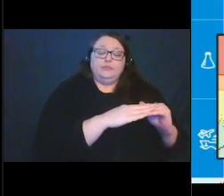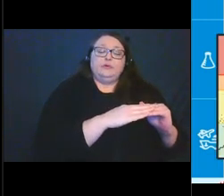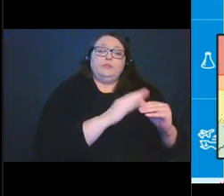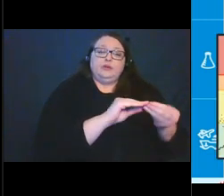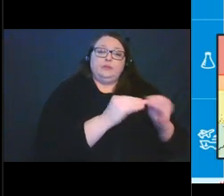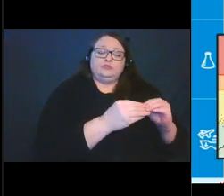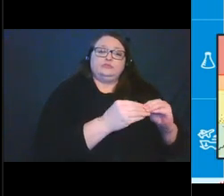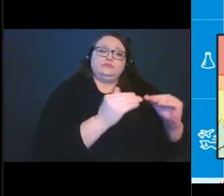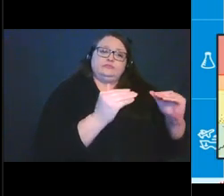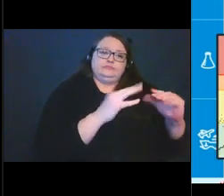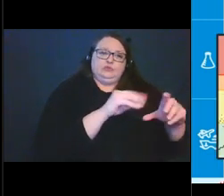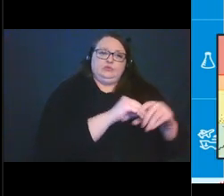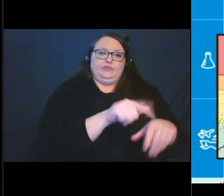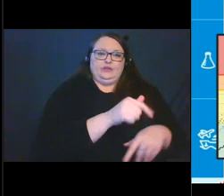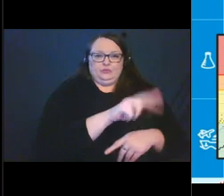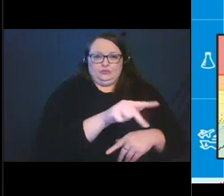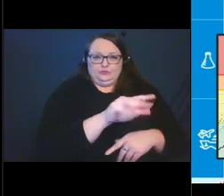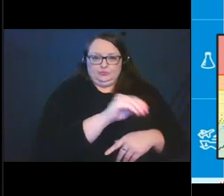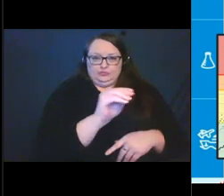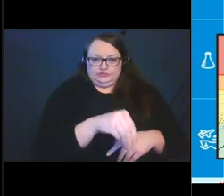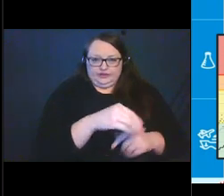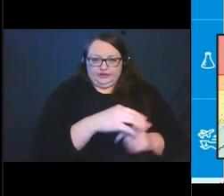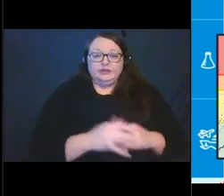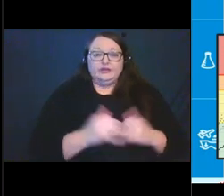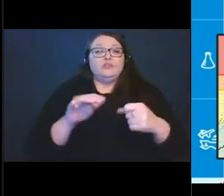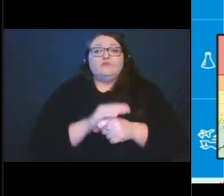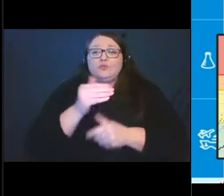So, stepping back, here's a look at the full process. You now should have a pretty good